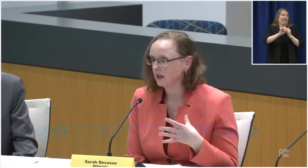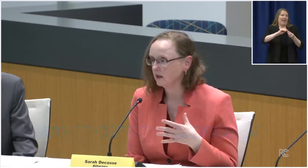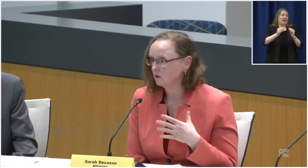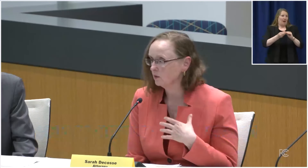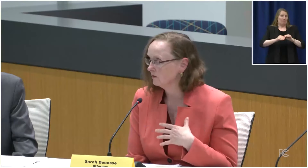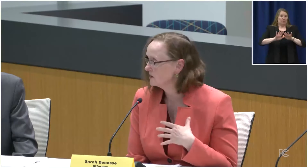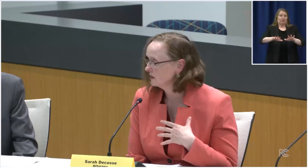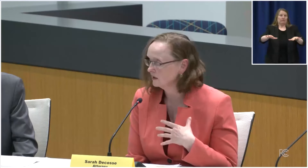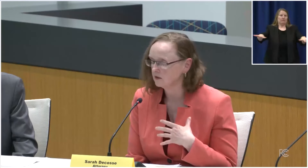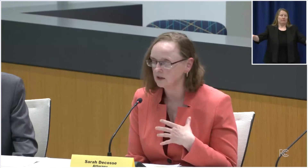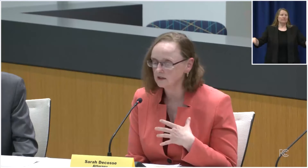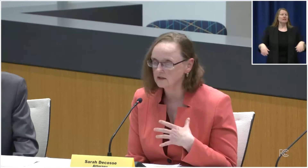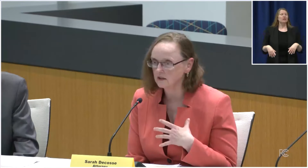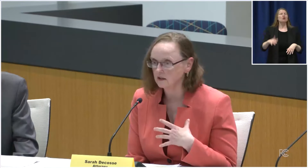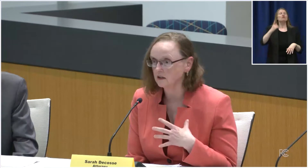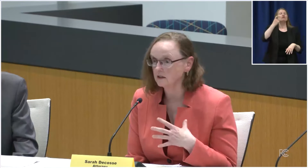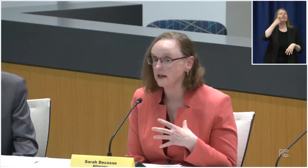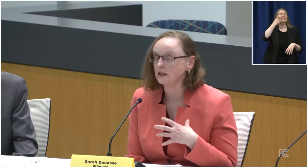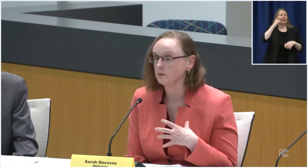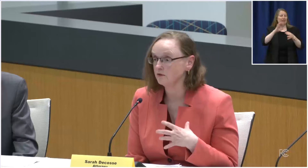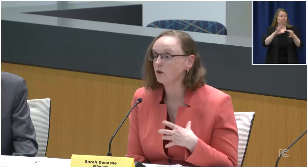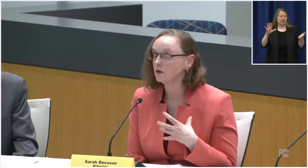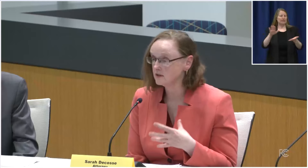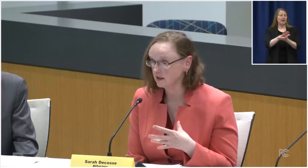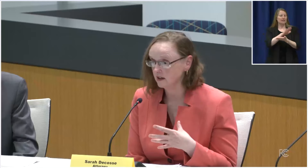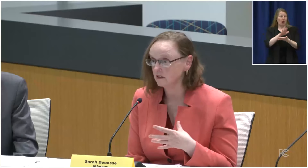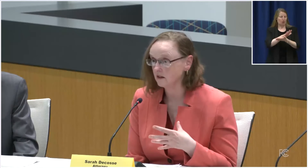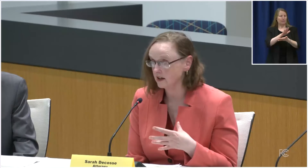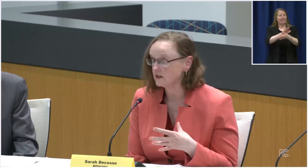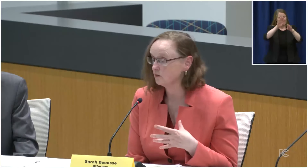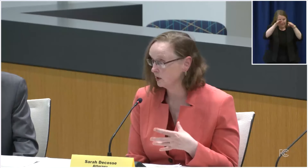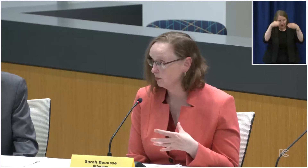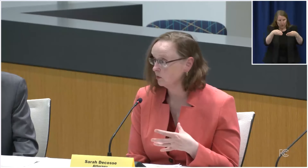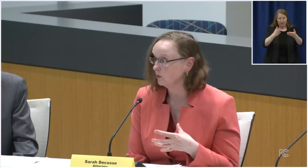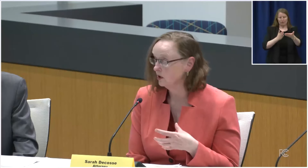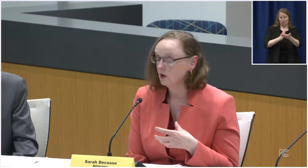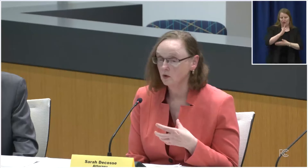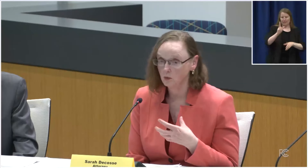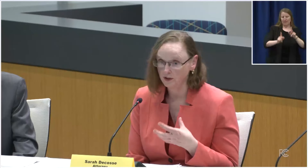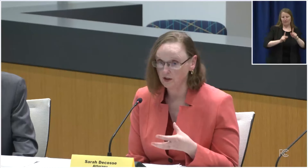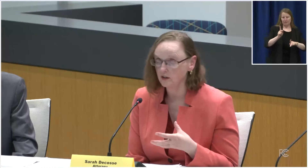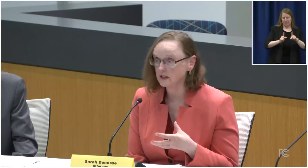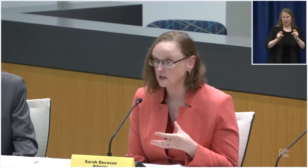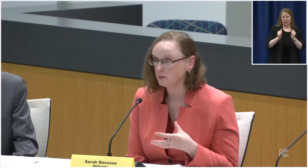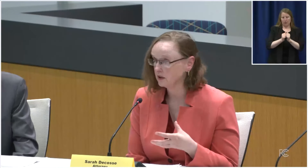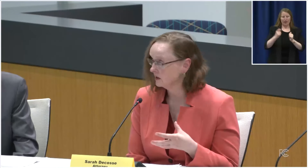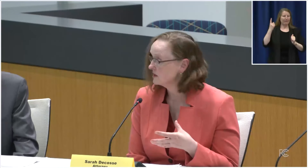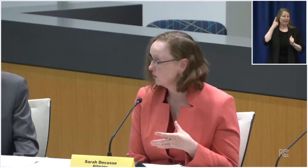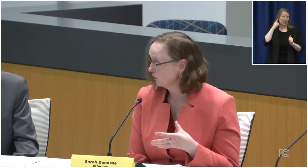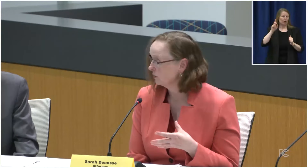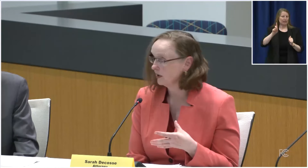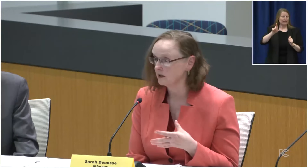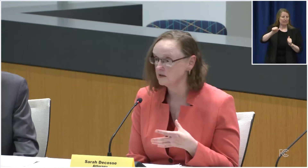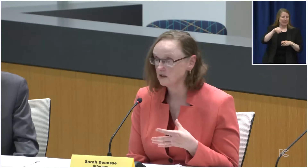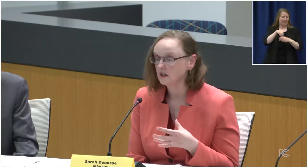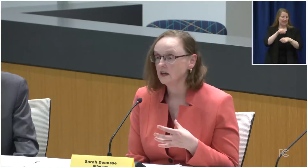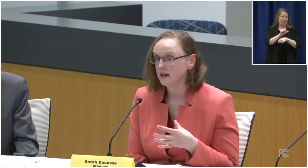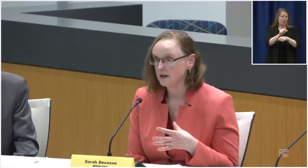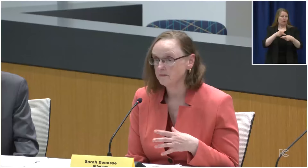PUBLICATIONCATIONS AND FEATURE IT ON OUR DISABILITY RESOURCES PAGE IN PARTICULAR WE TRY TO PUSH IT OUT AS OFTEN AS WE CAN WE RECENTLY